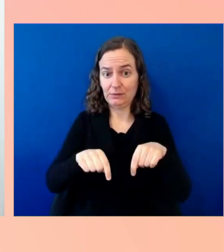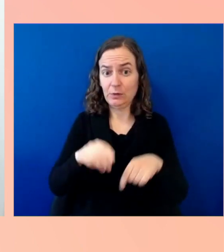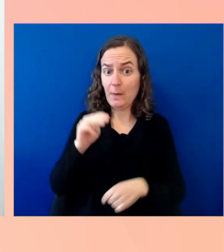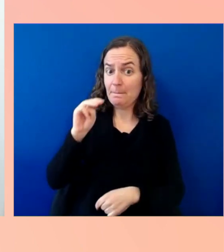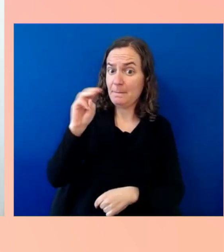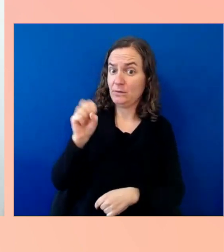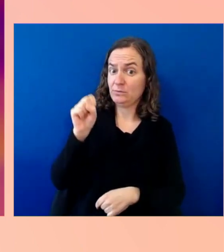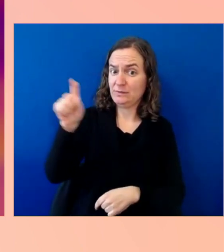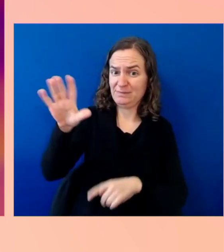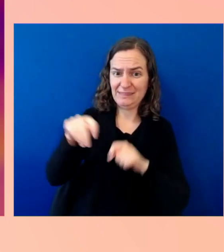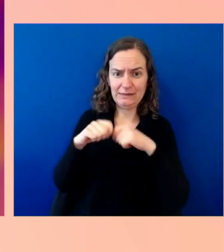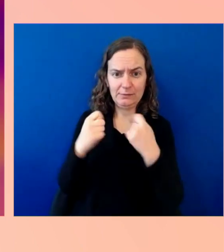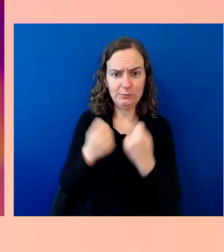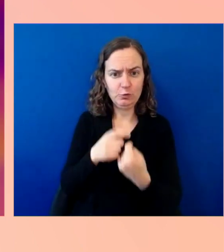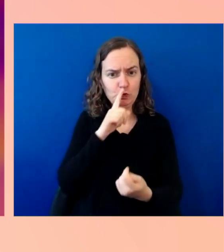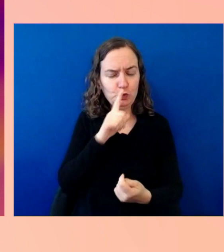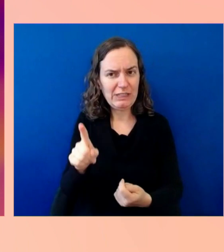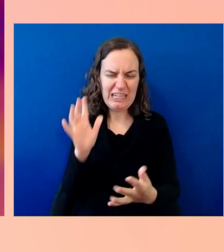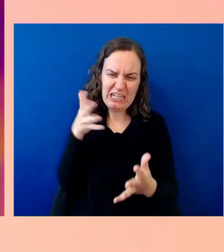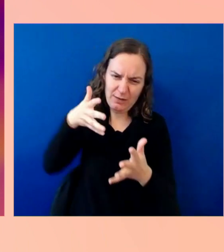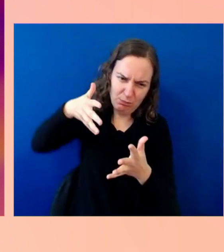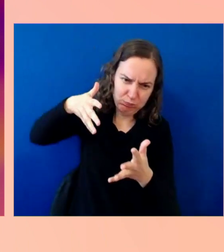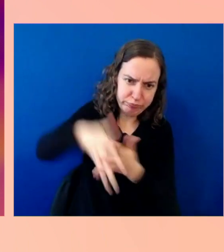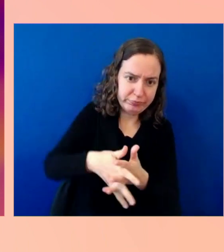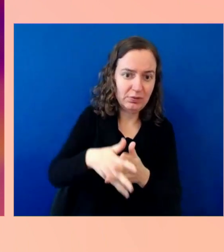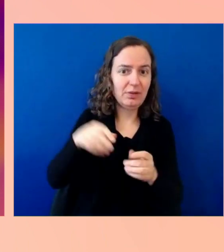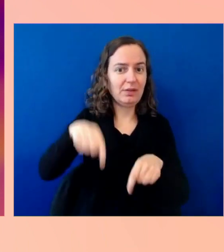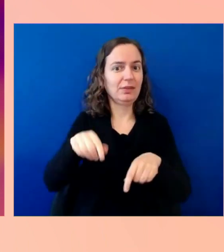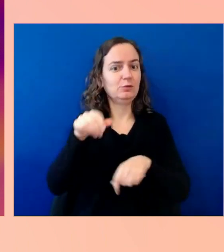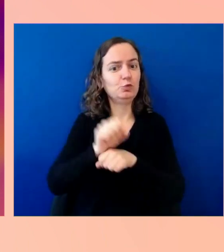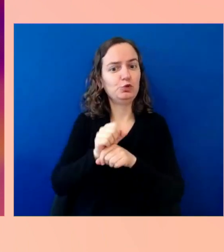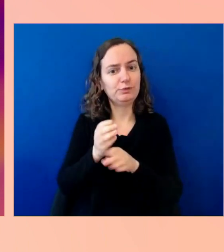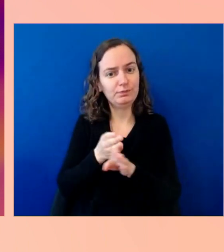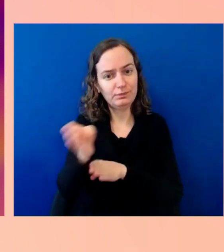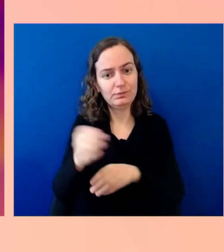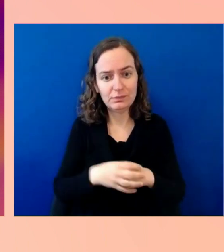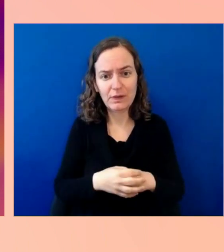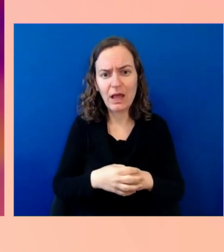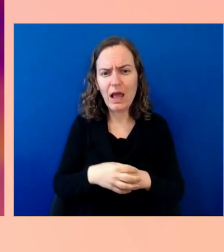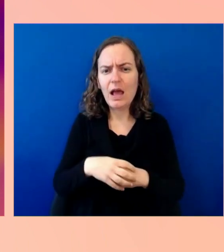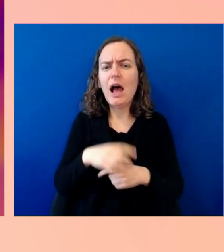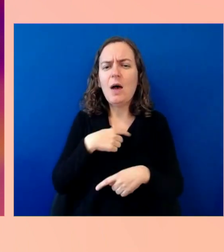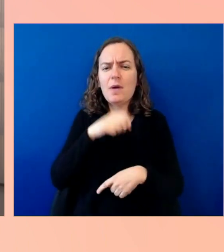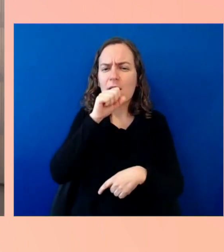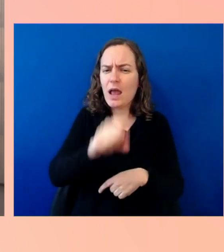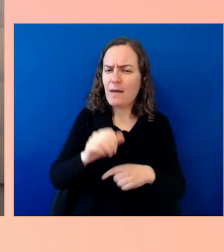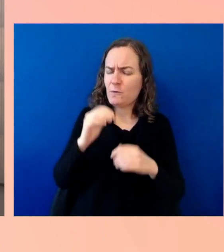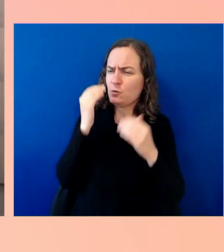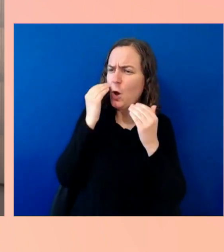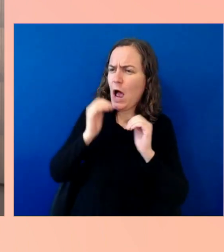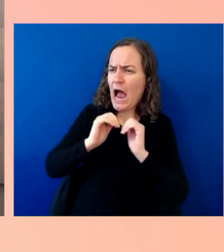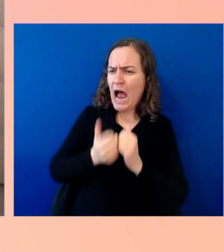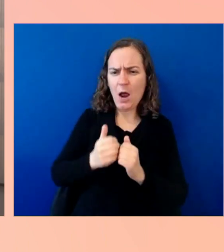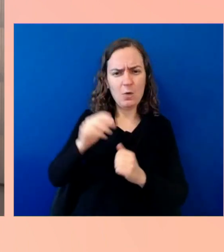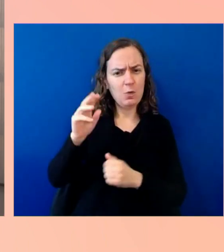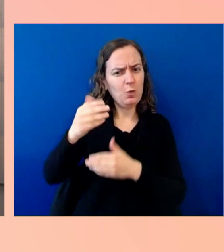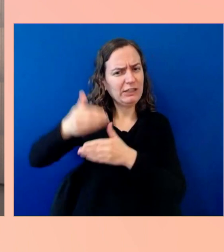Shilp, I would love to know how Windows is doing this. Thank you, Christina. One example I wanted to share with you